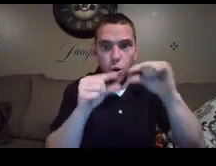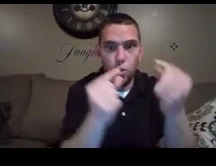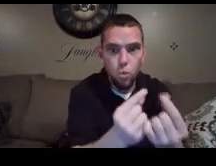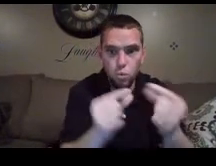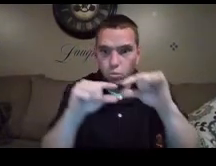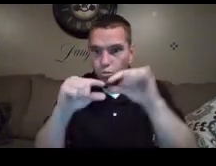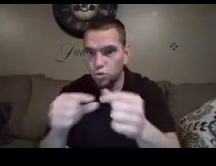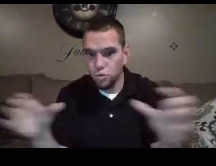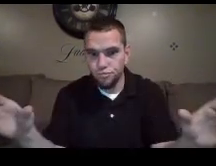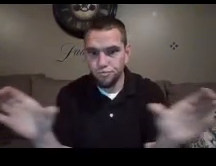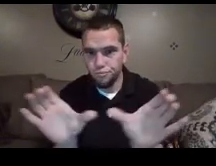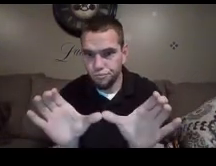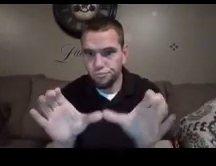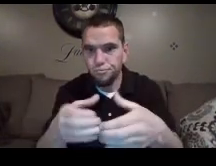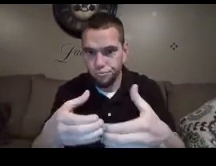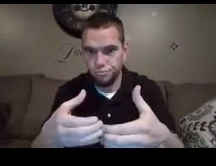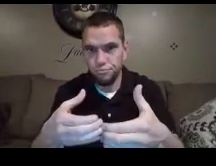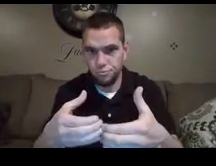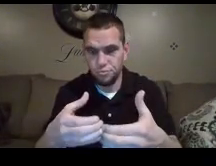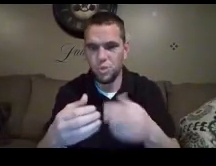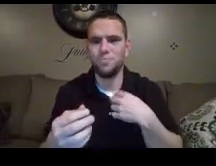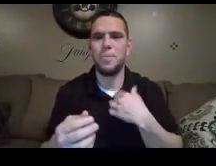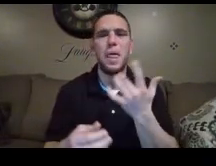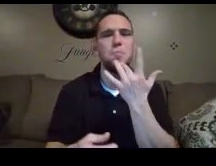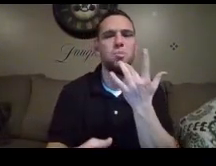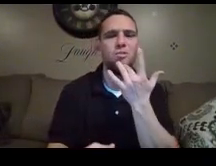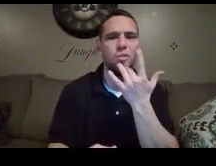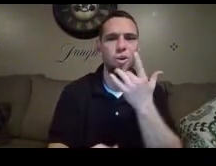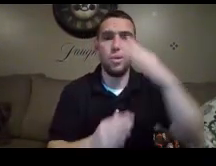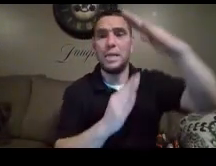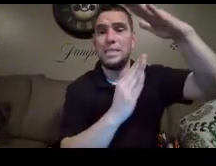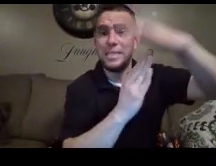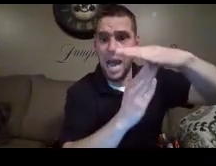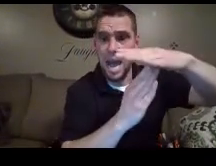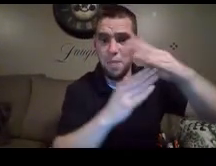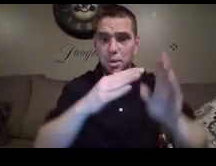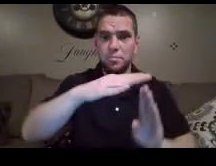either top and bottom or square alignment because it doesn't throw off the layout too much.